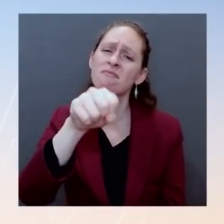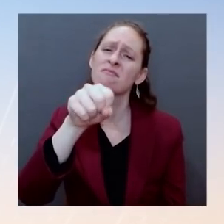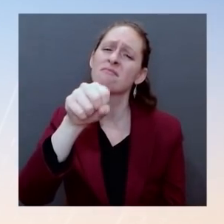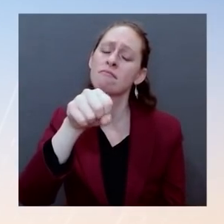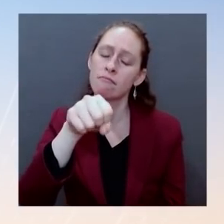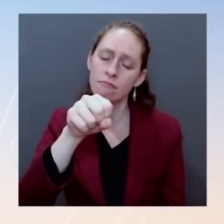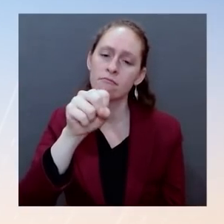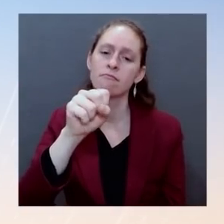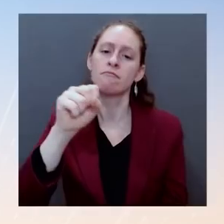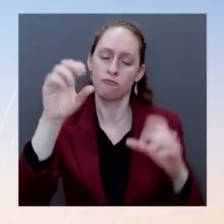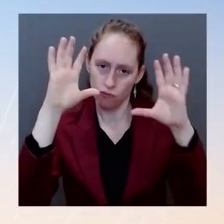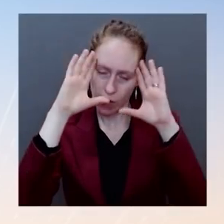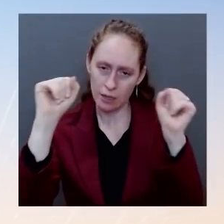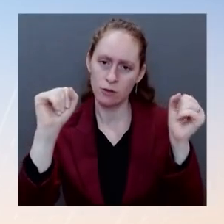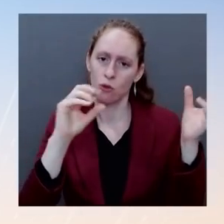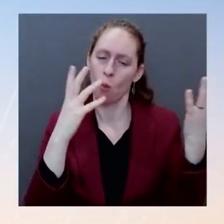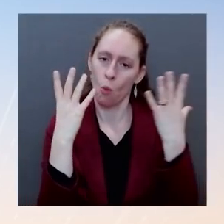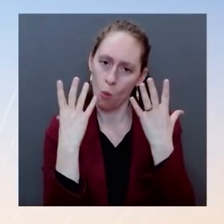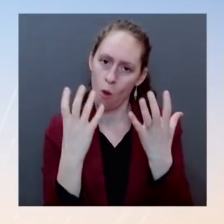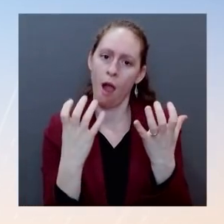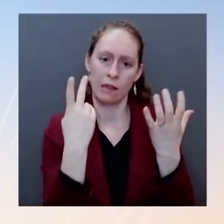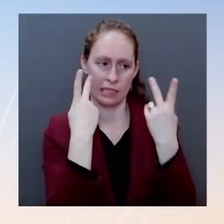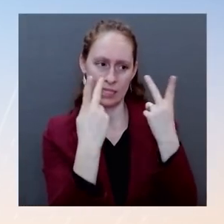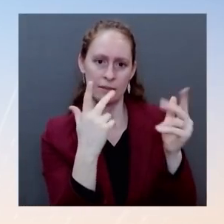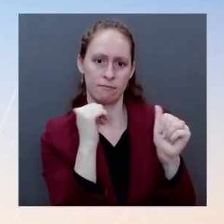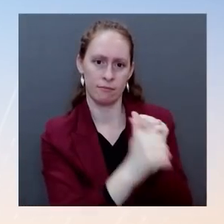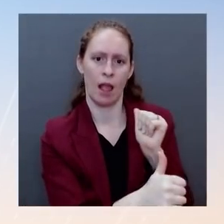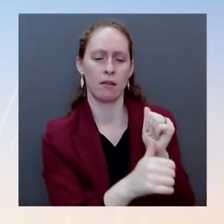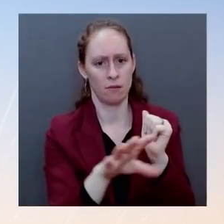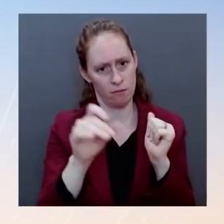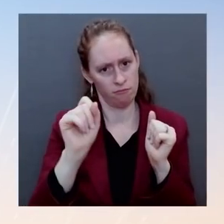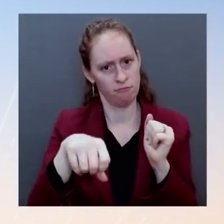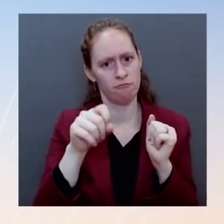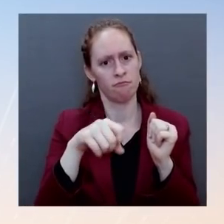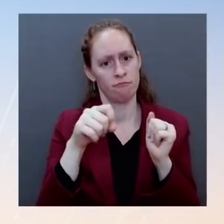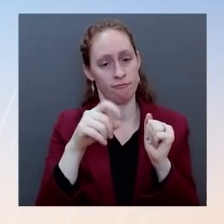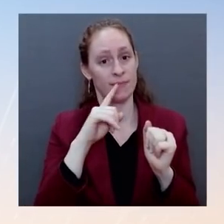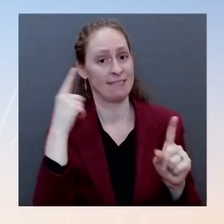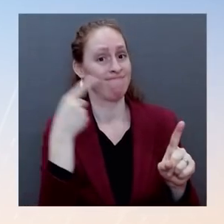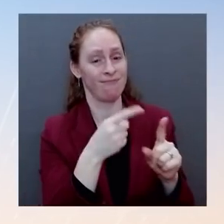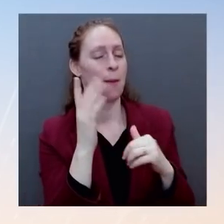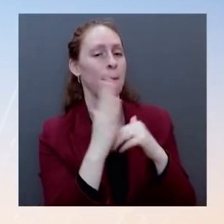Of course, he wants to get that across the finish line. But he is not waiting for Congress to act.